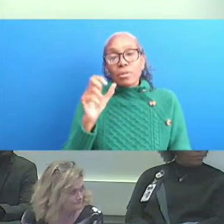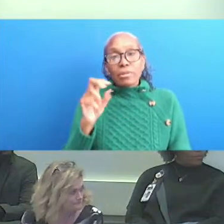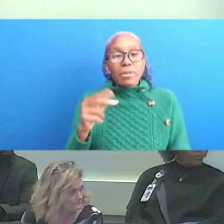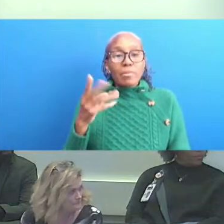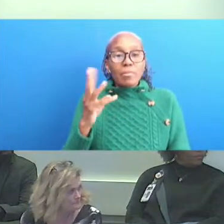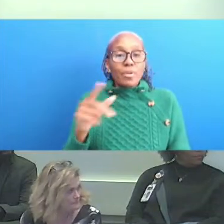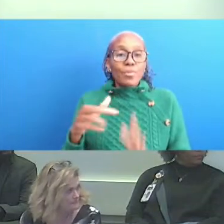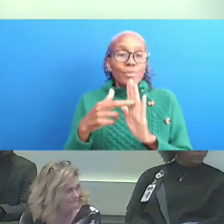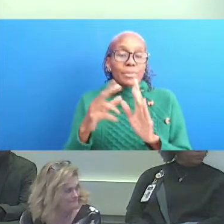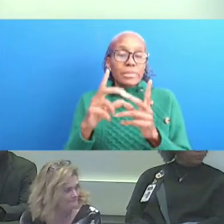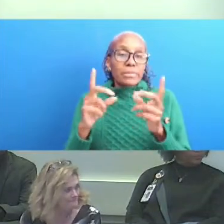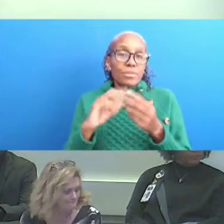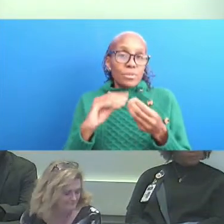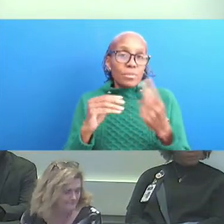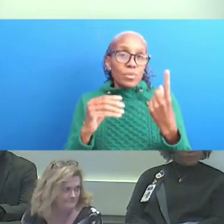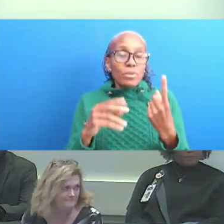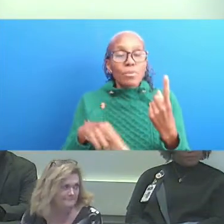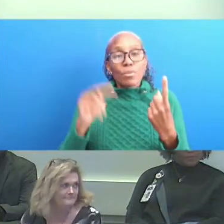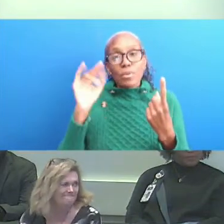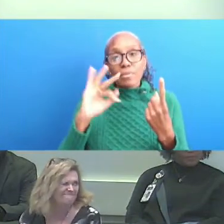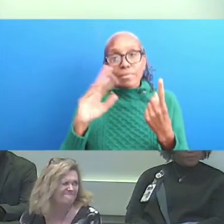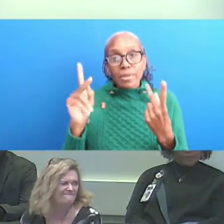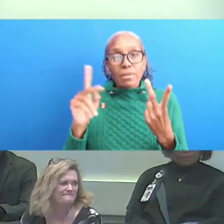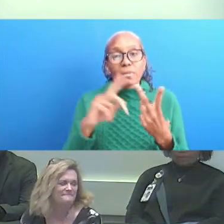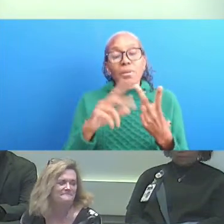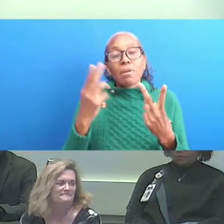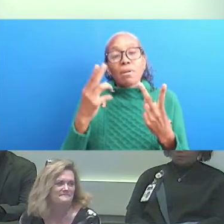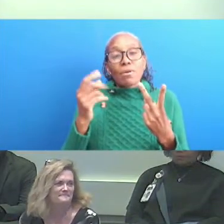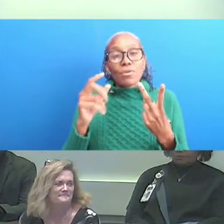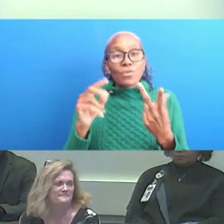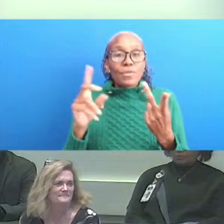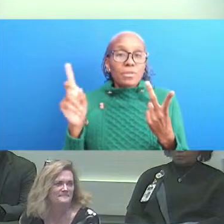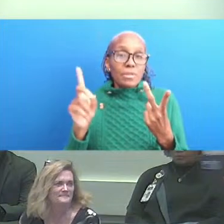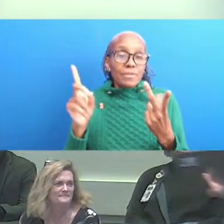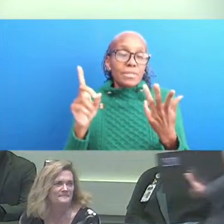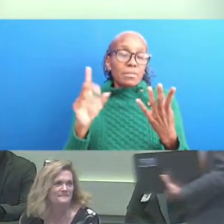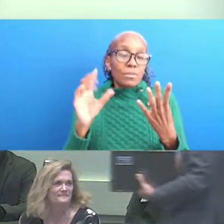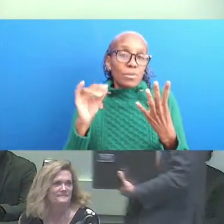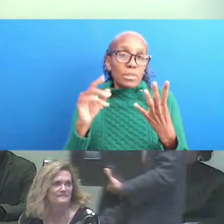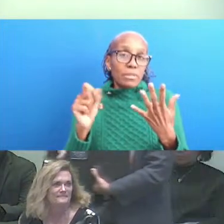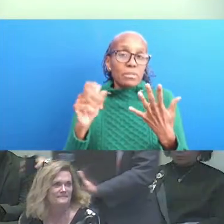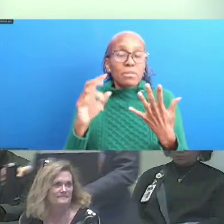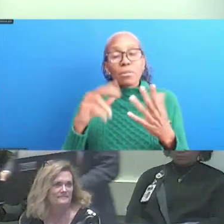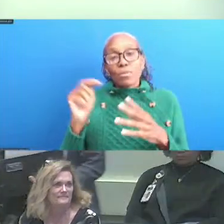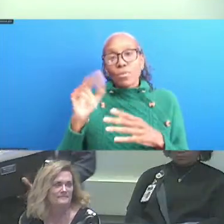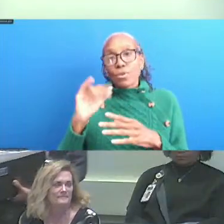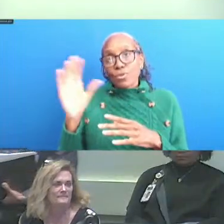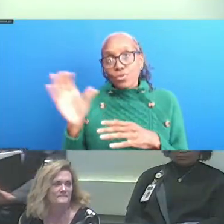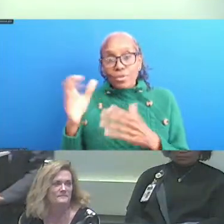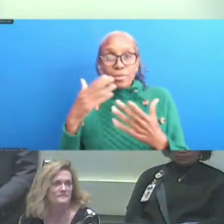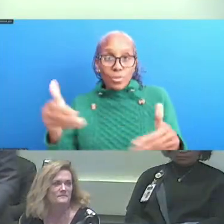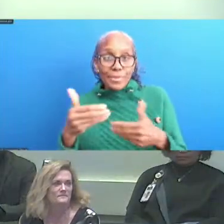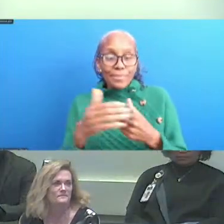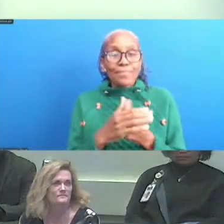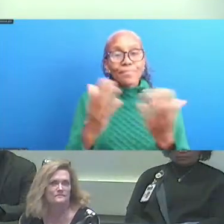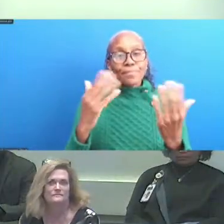I AM COMMISSIONER ELAINE POWELL REPRESENTING DISTRICT ONE WHICH